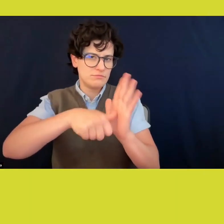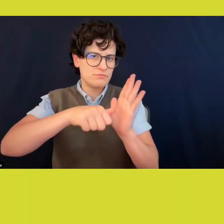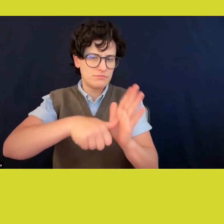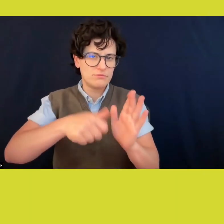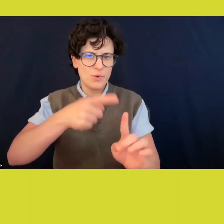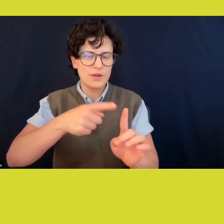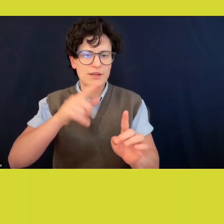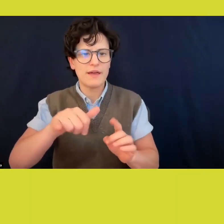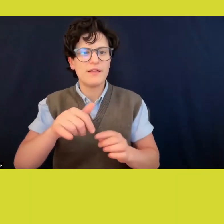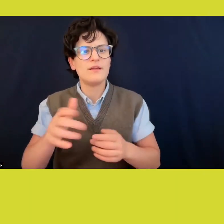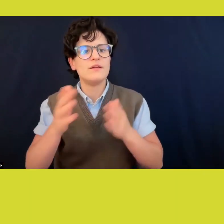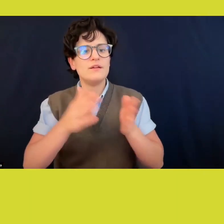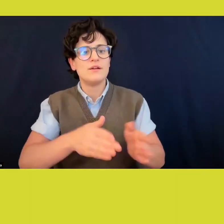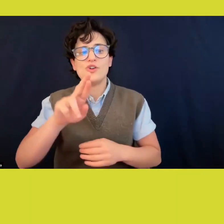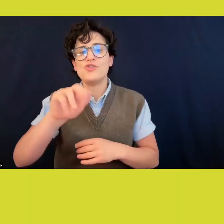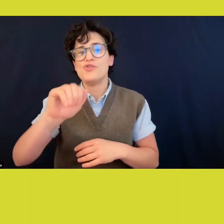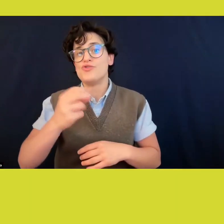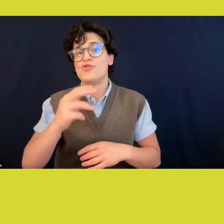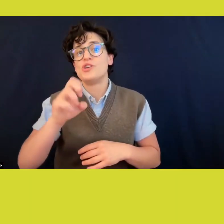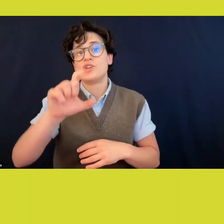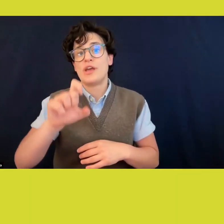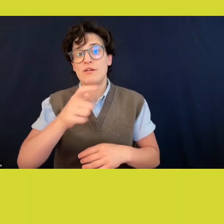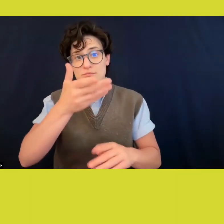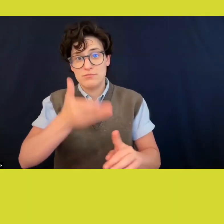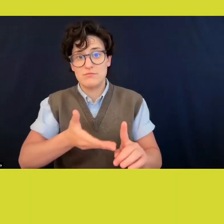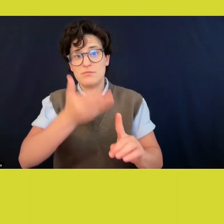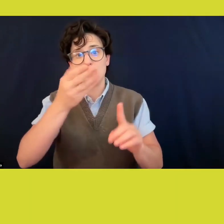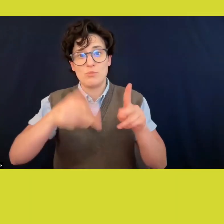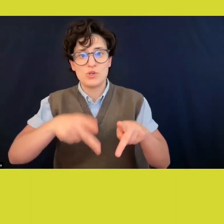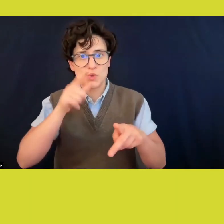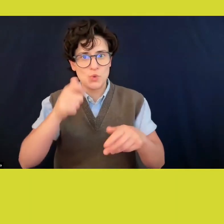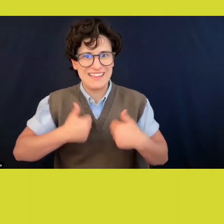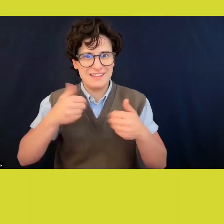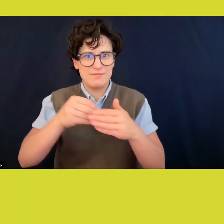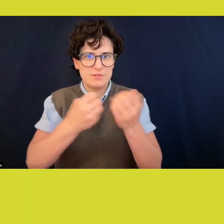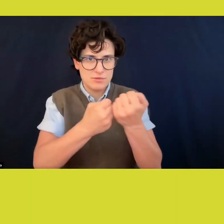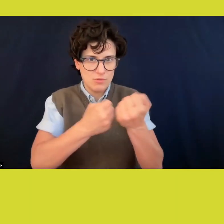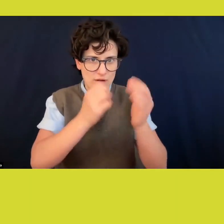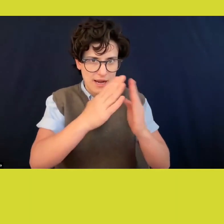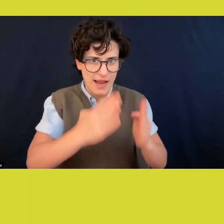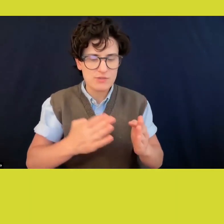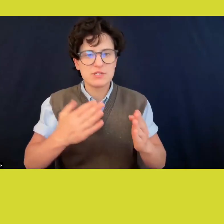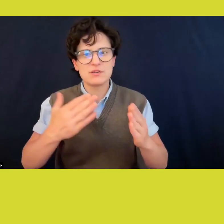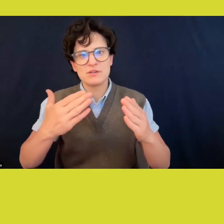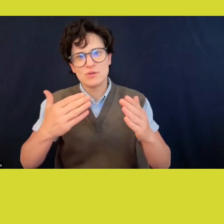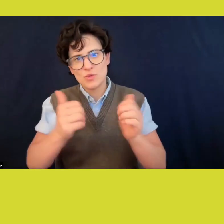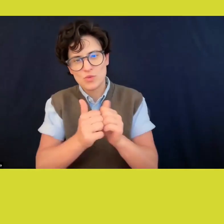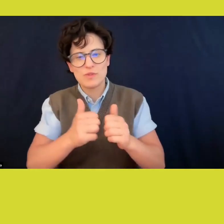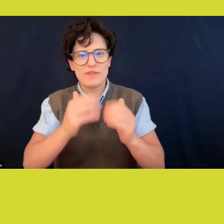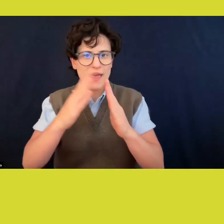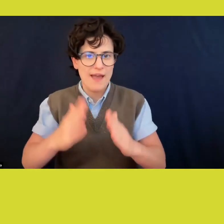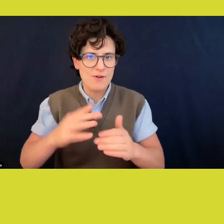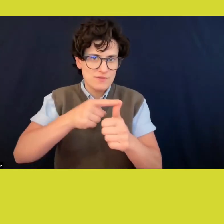supported housing, that had Housing First principles, and in housing that was not Housing